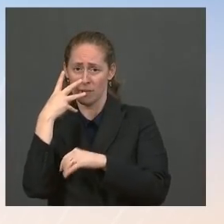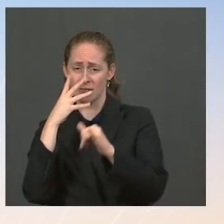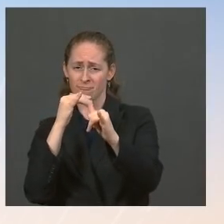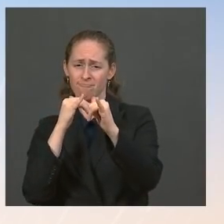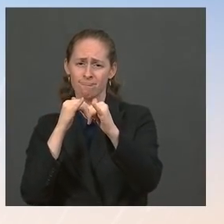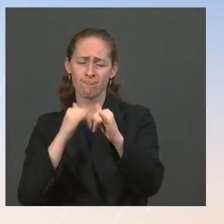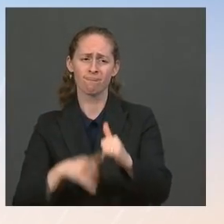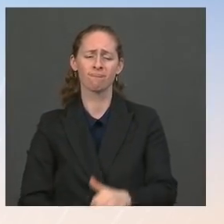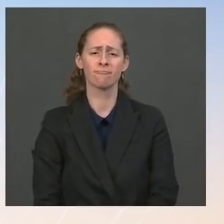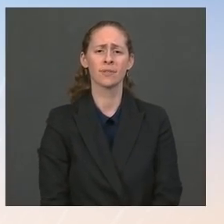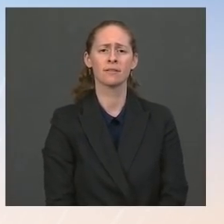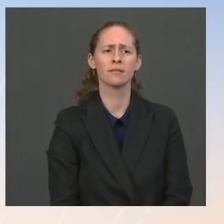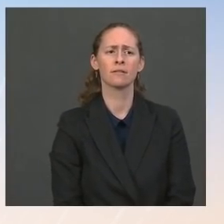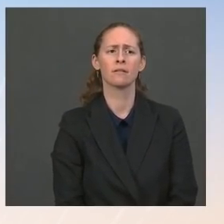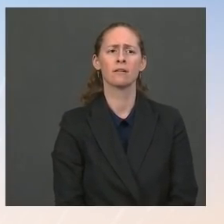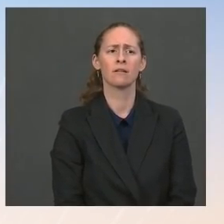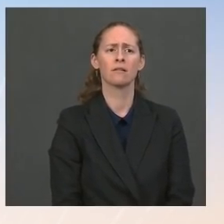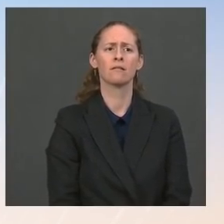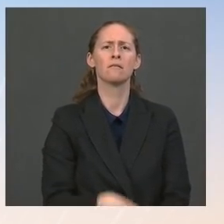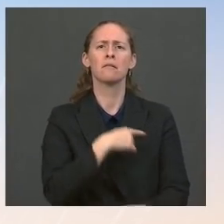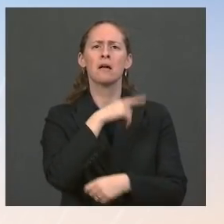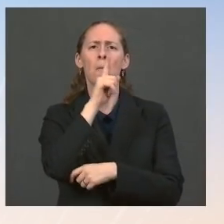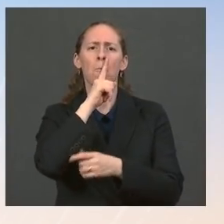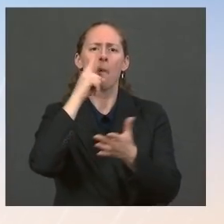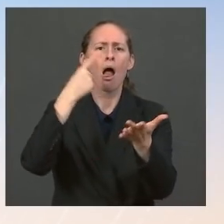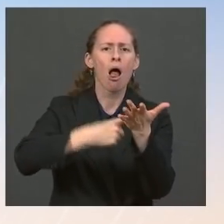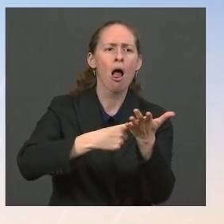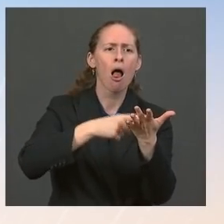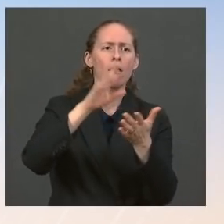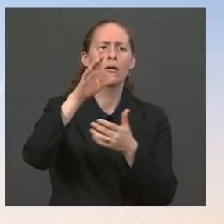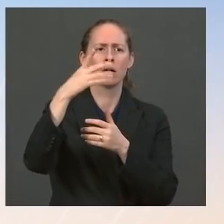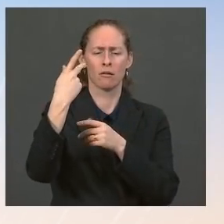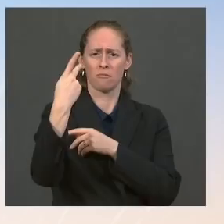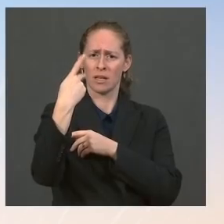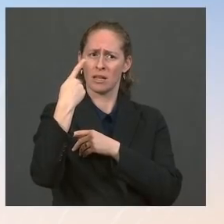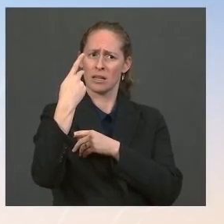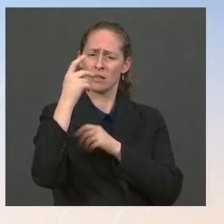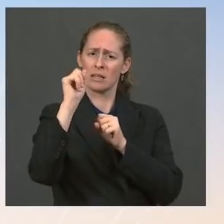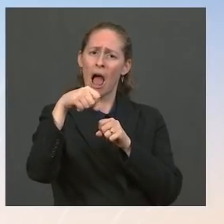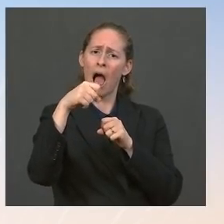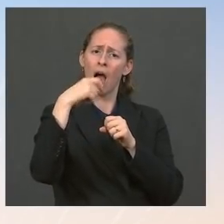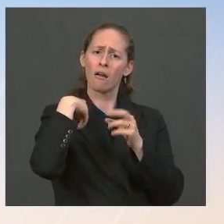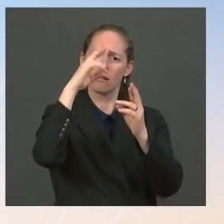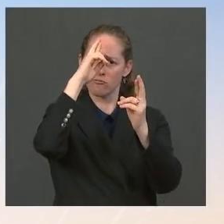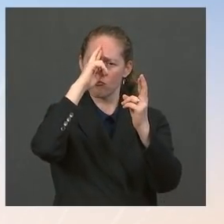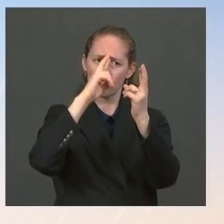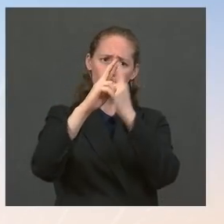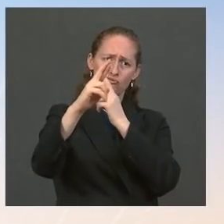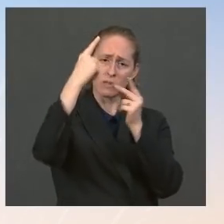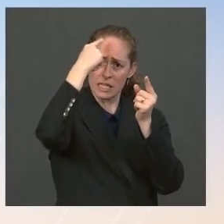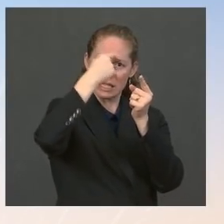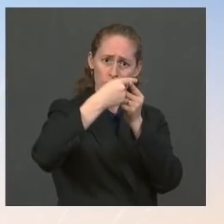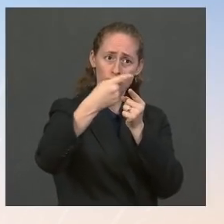I wasn't commenting on your personal experience. I was respectfully disagreeing with an assertion that you made, if I may. Because if --